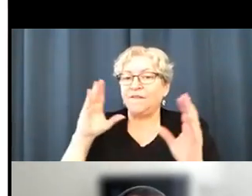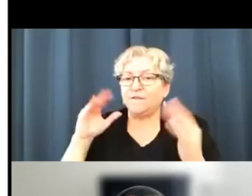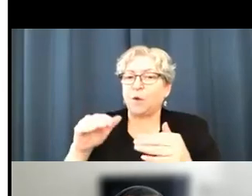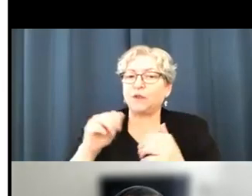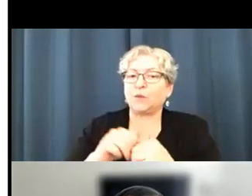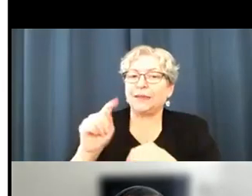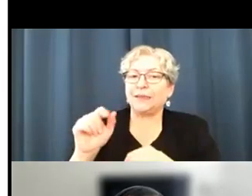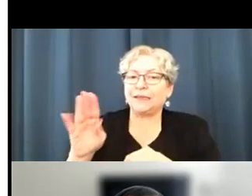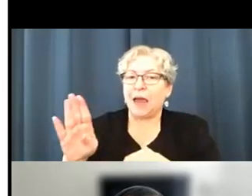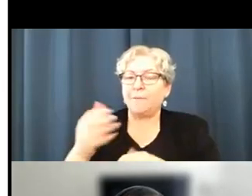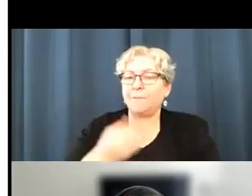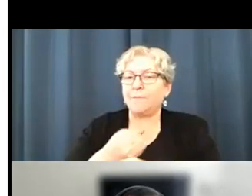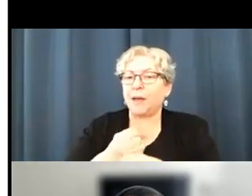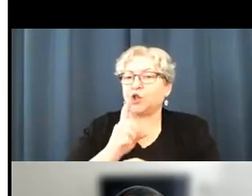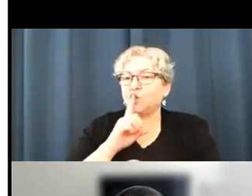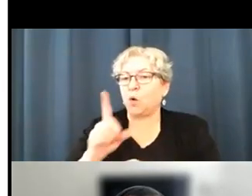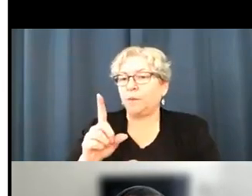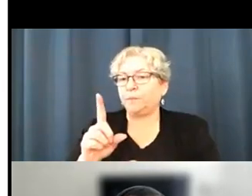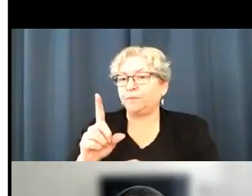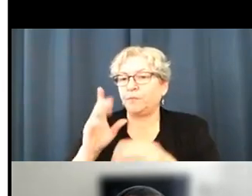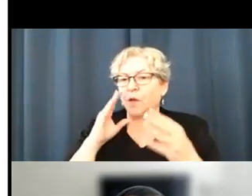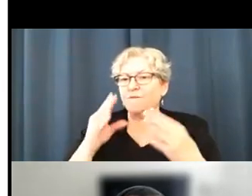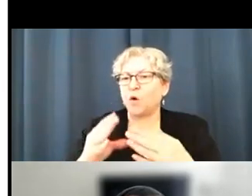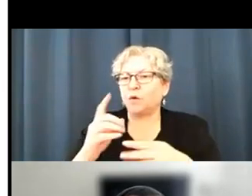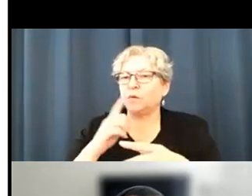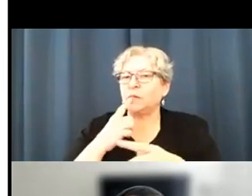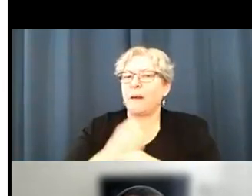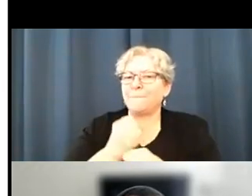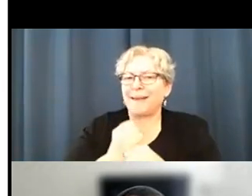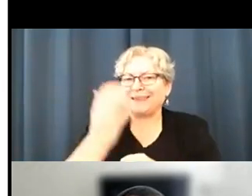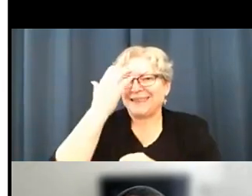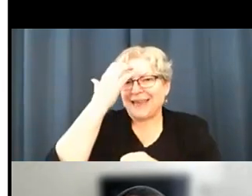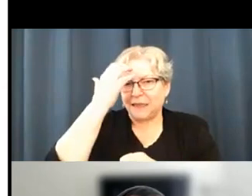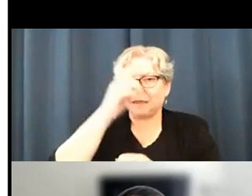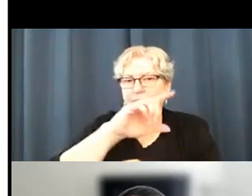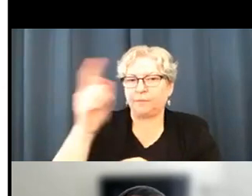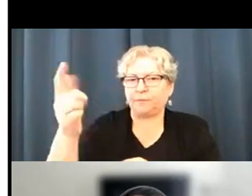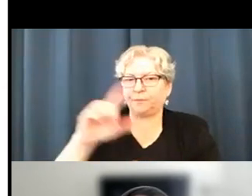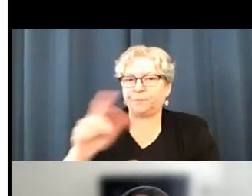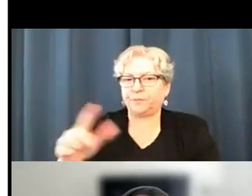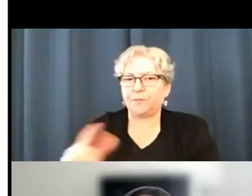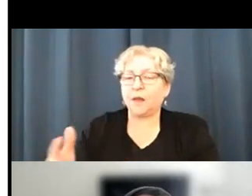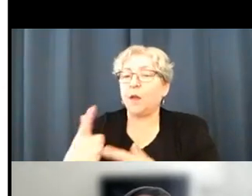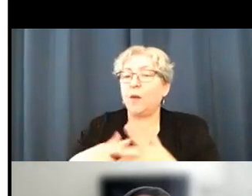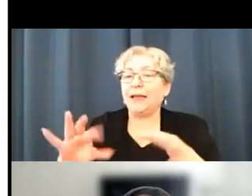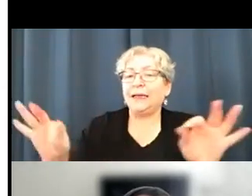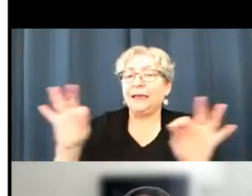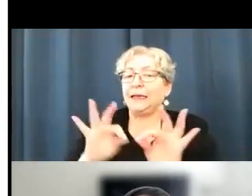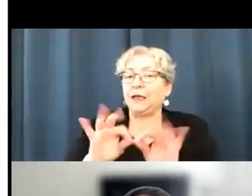and make sure that the focus is going logically. Key thing here is to make sure